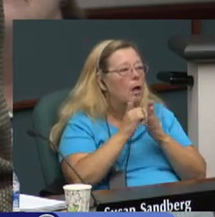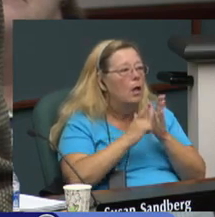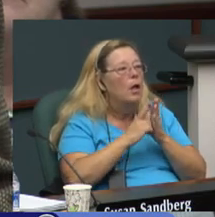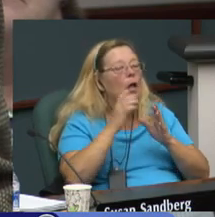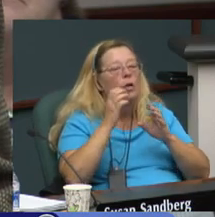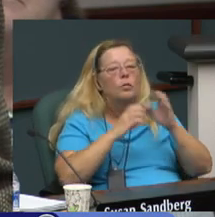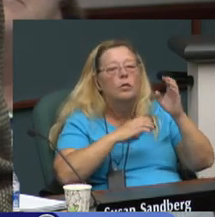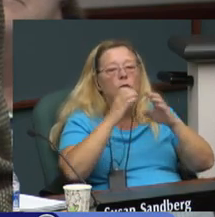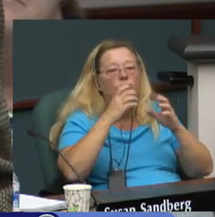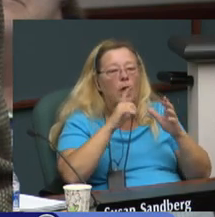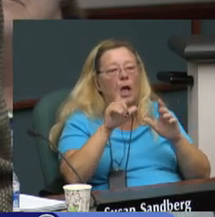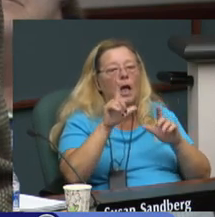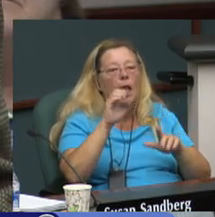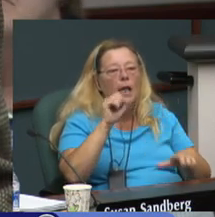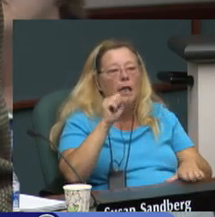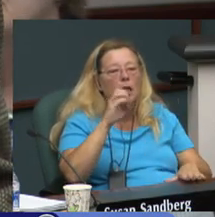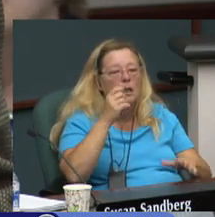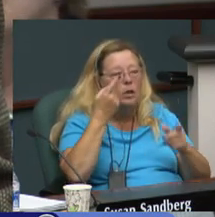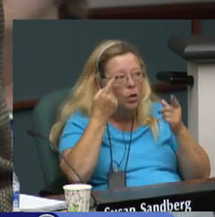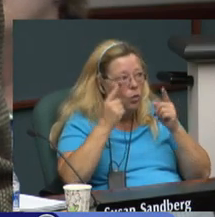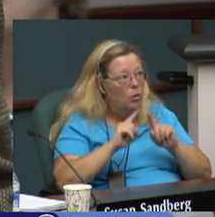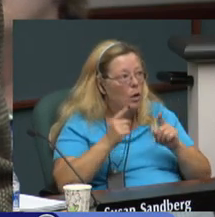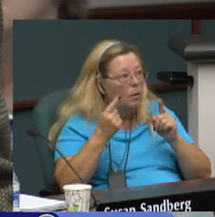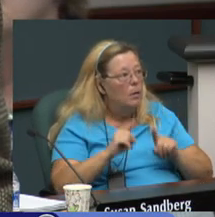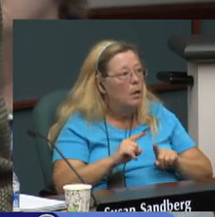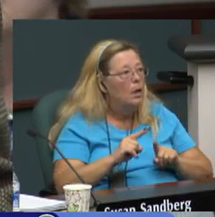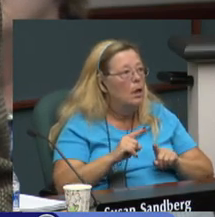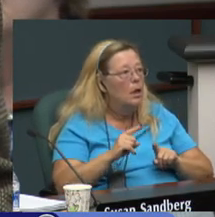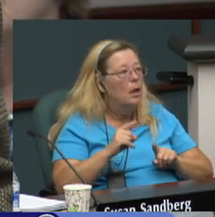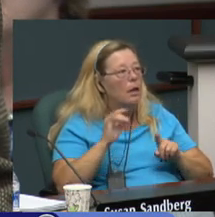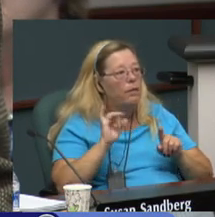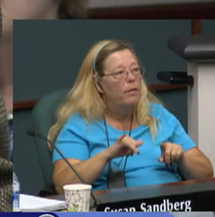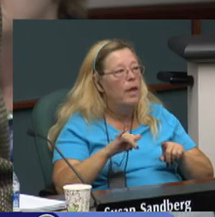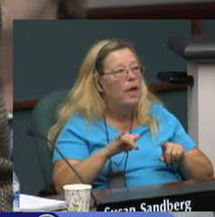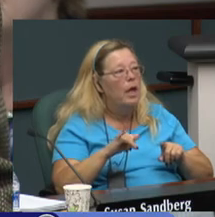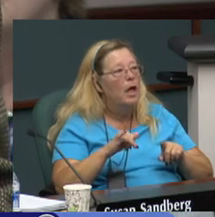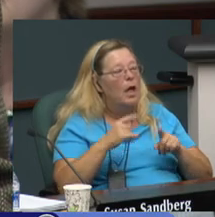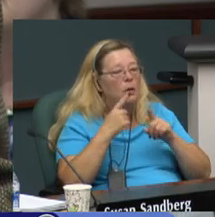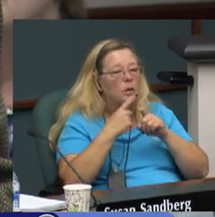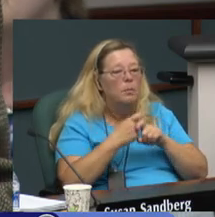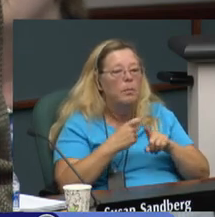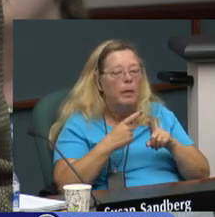agreement because of course this is complex in terms of ownership since the